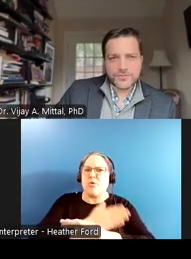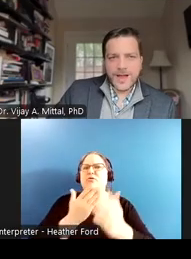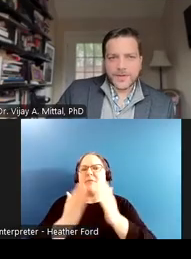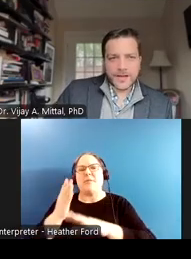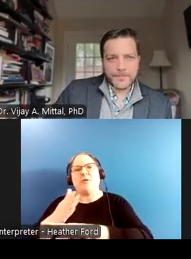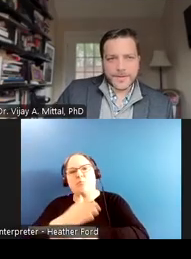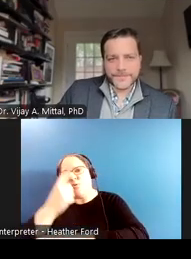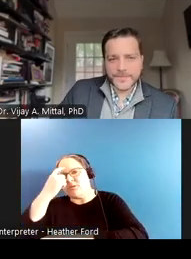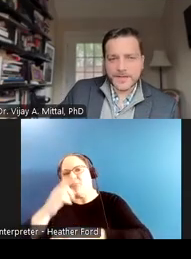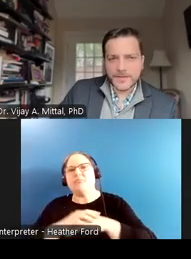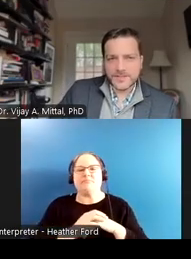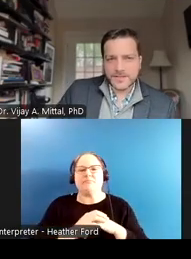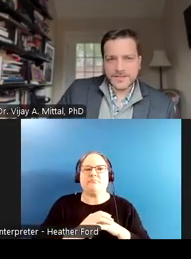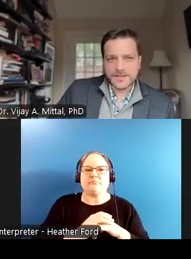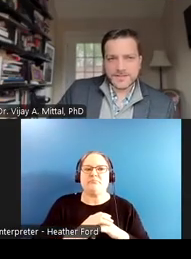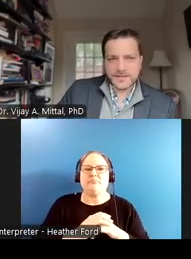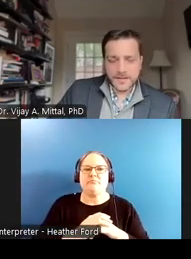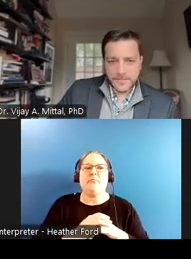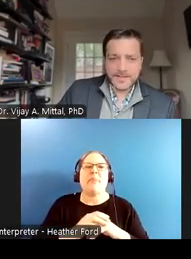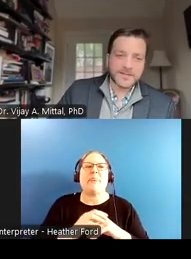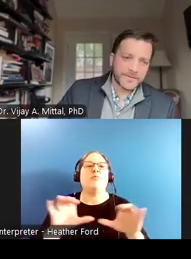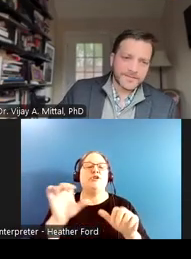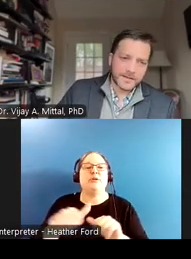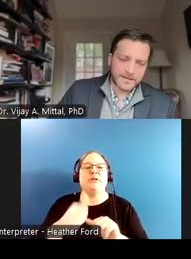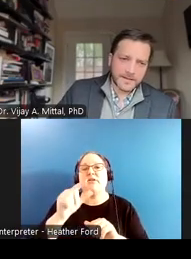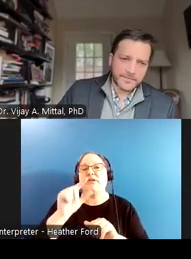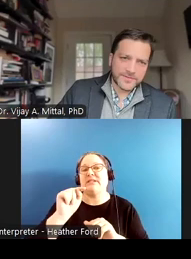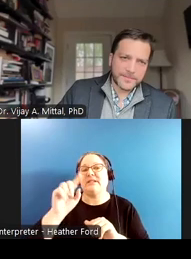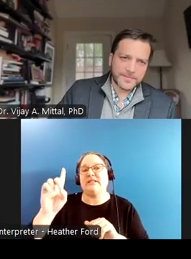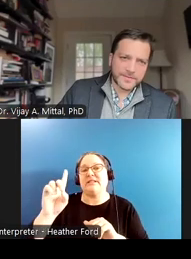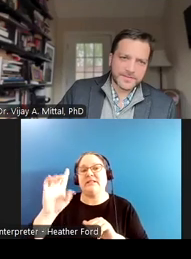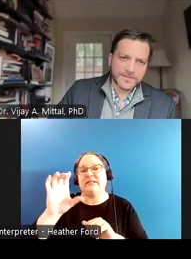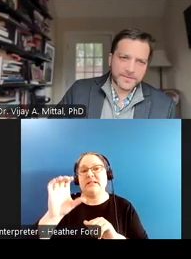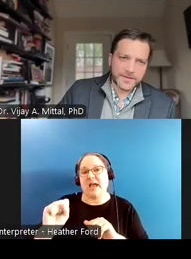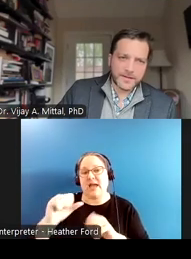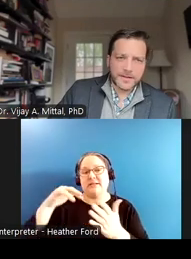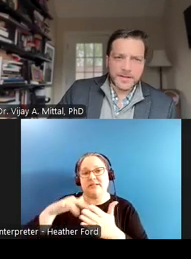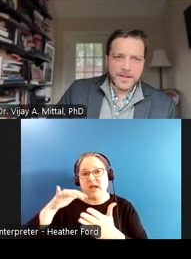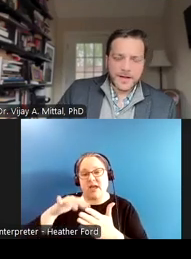just wrapping up um another TDCS study based on this study in first episode schizophrenia